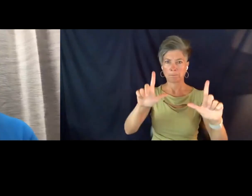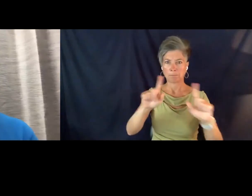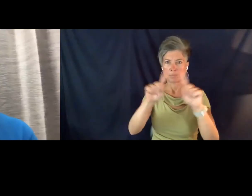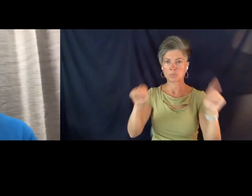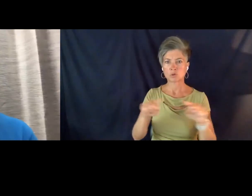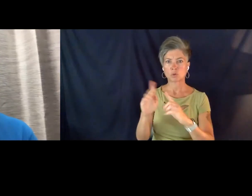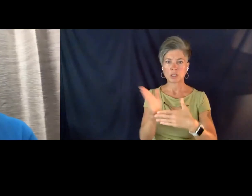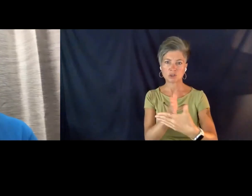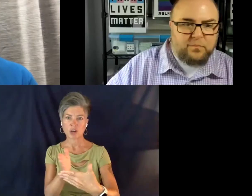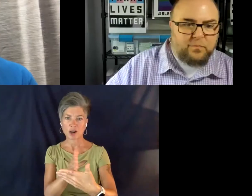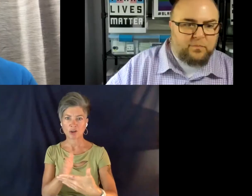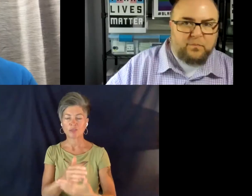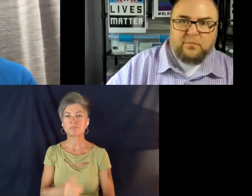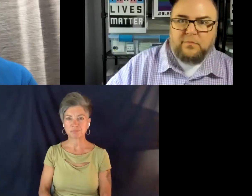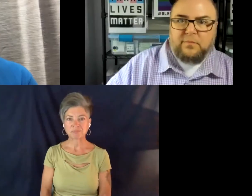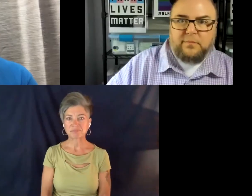There we go. All right.